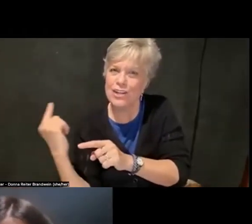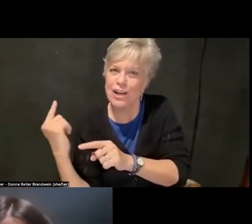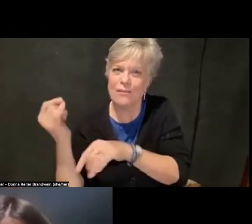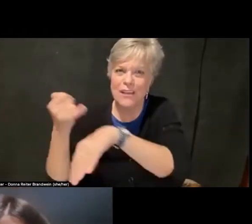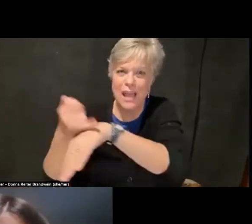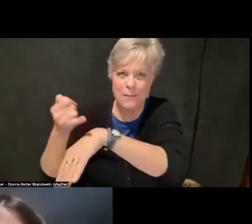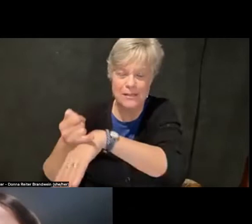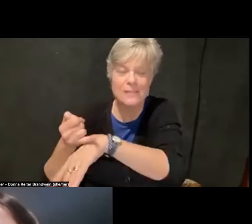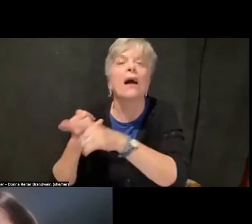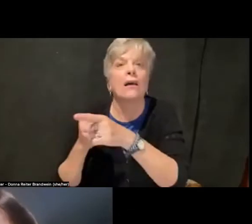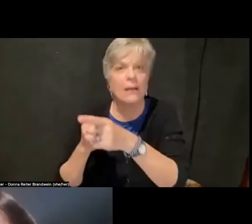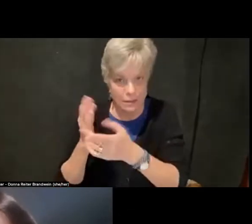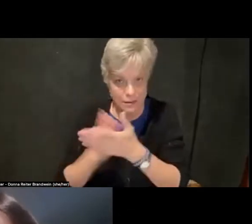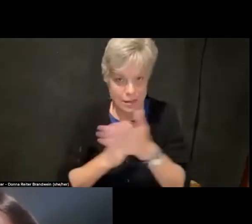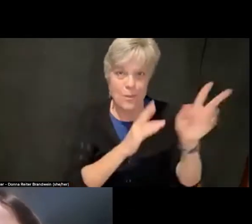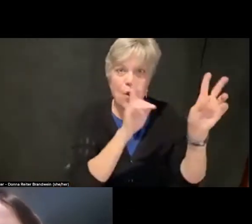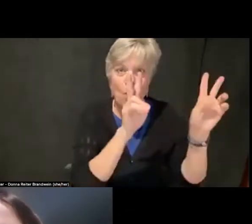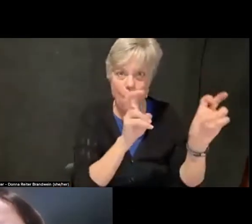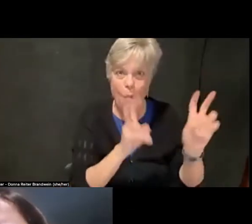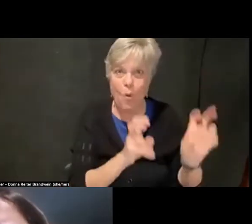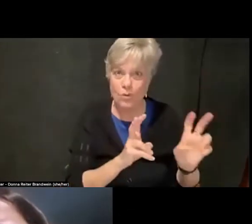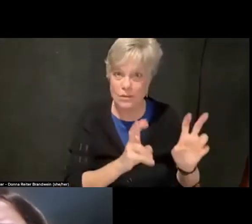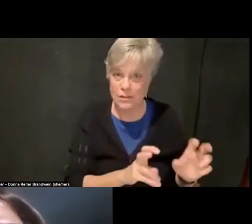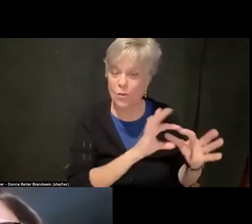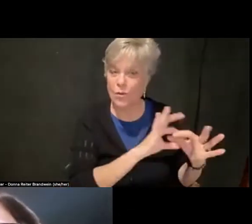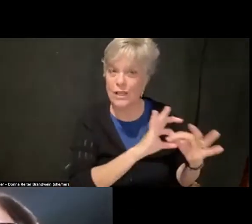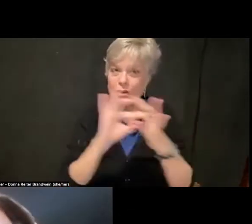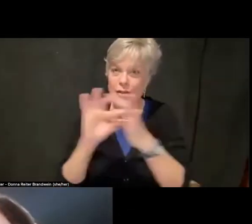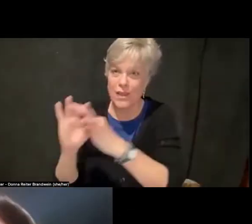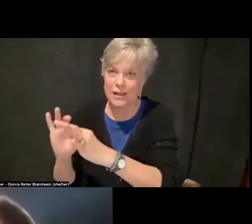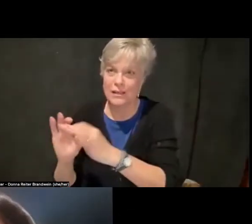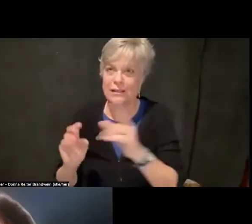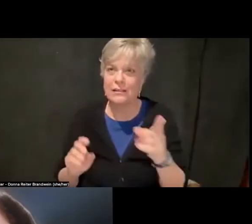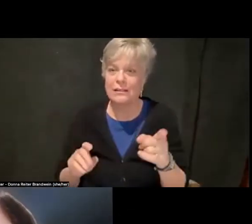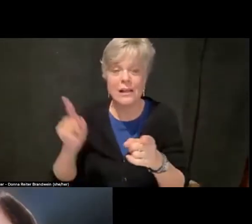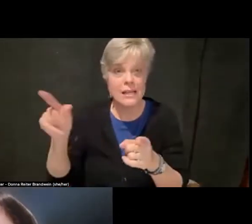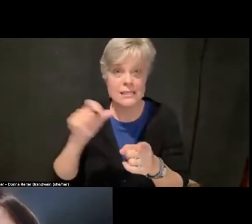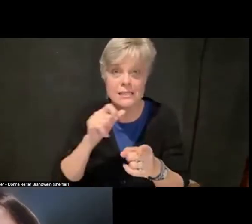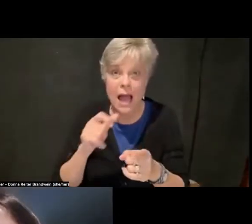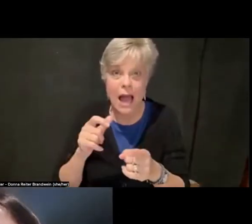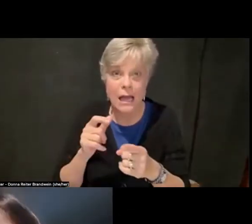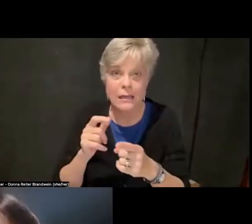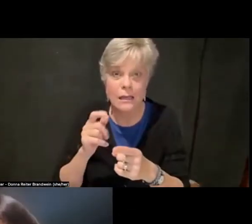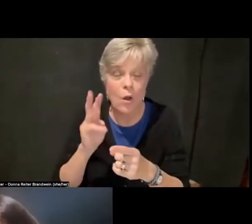which I think that are really important. It's not well known, it's a hidden gem.